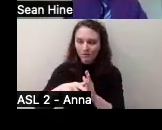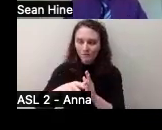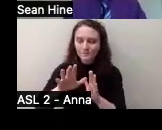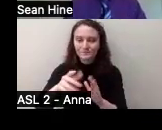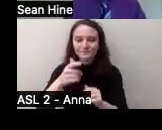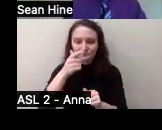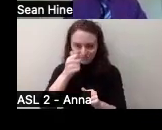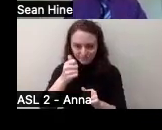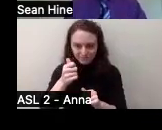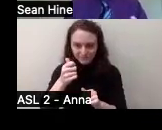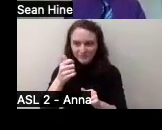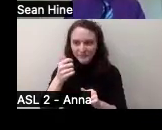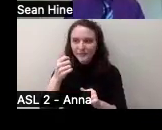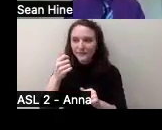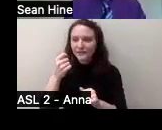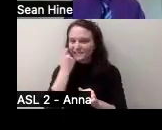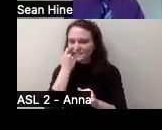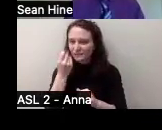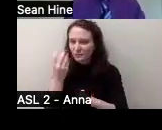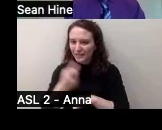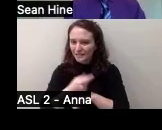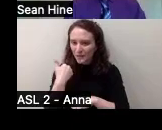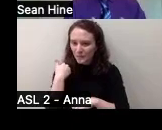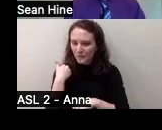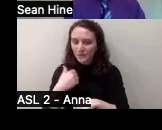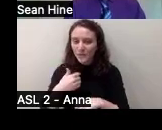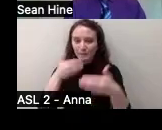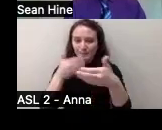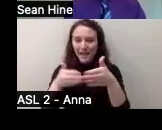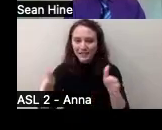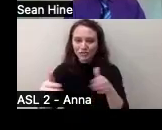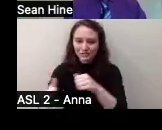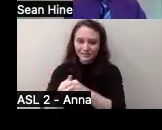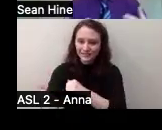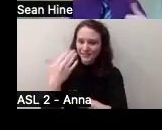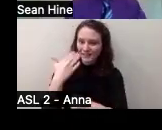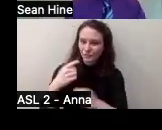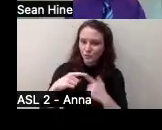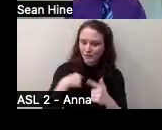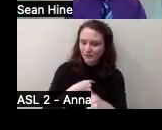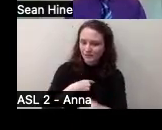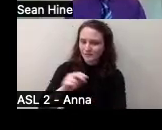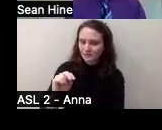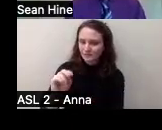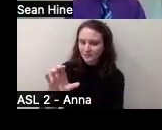to come across a package was sent to us at NCI, and included within that package,